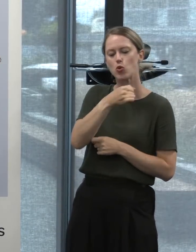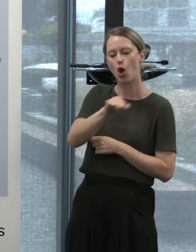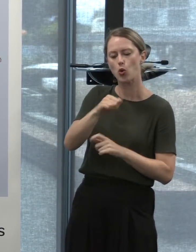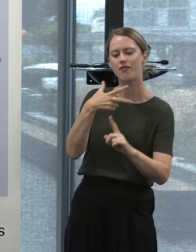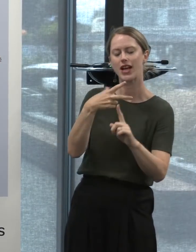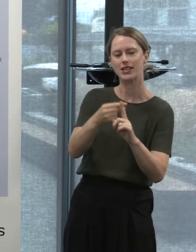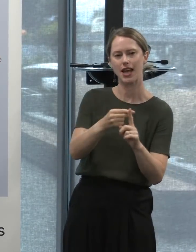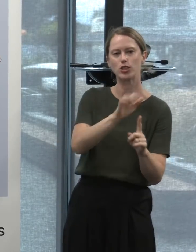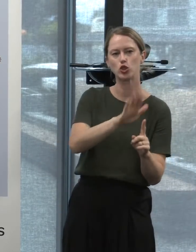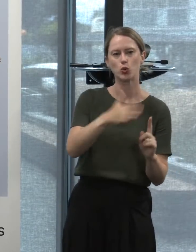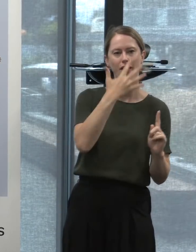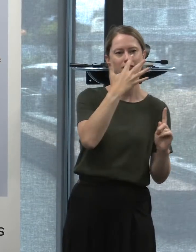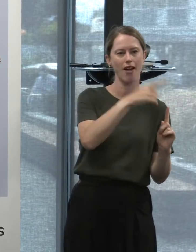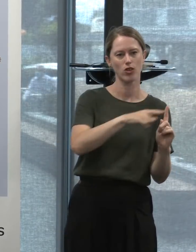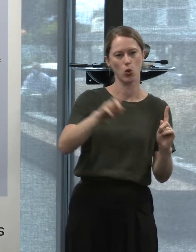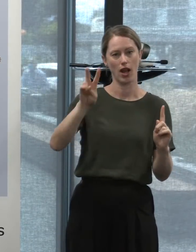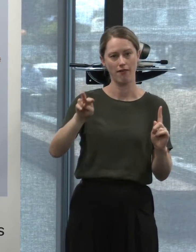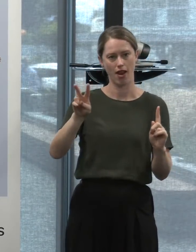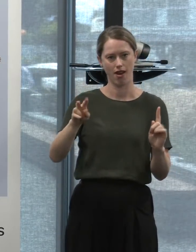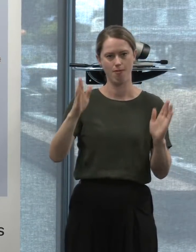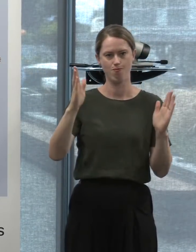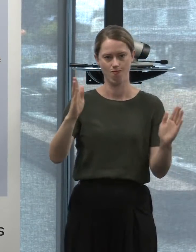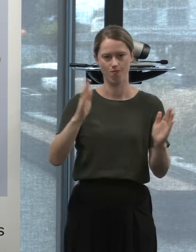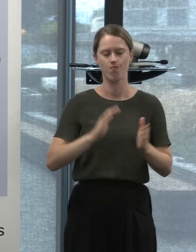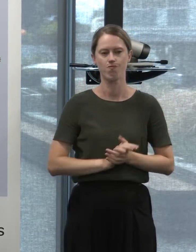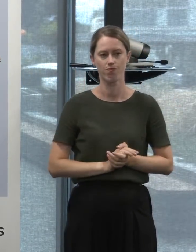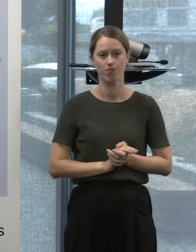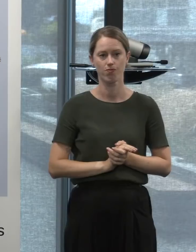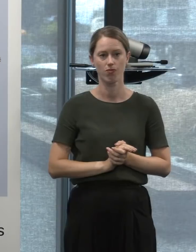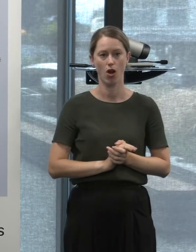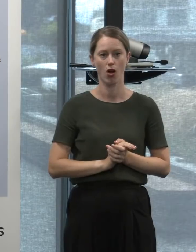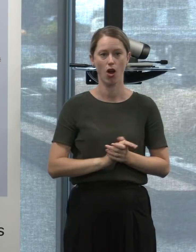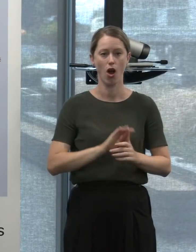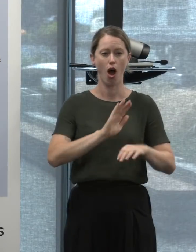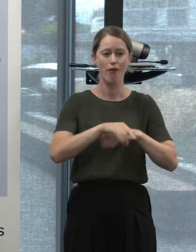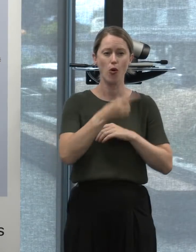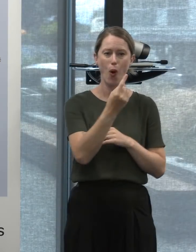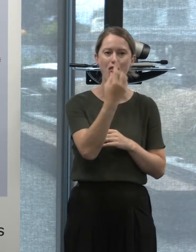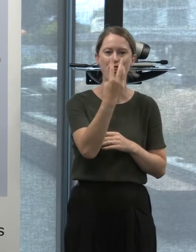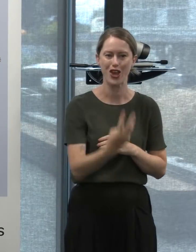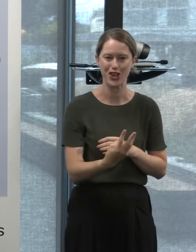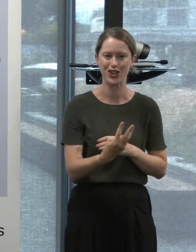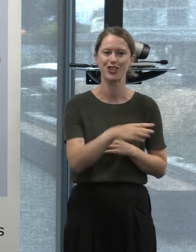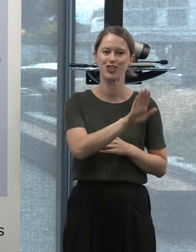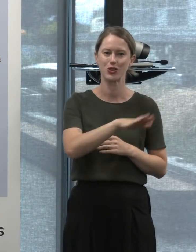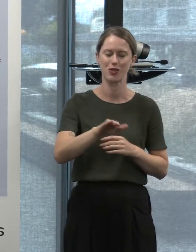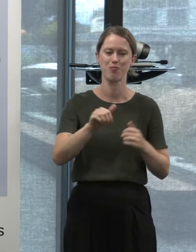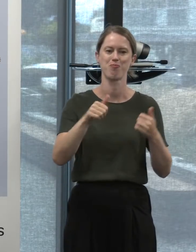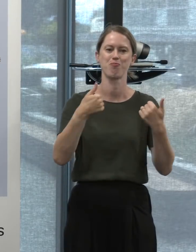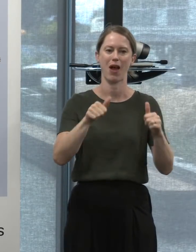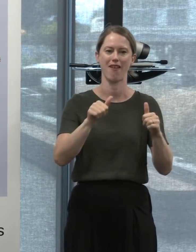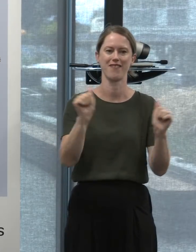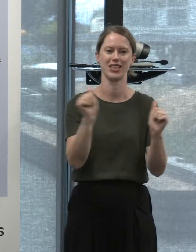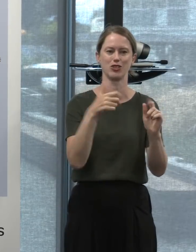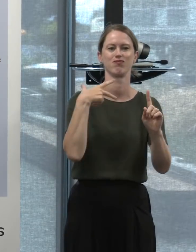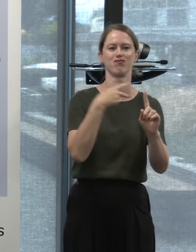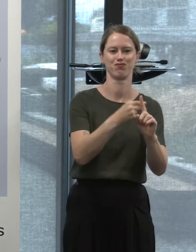next stage of protecting our communities, they can be paediatric vaccine available to